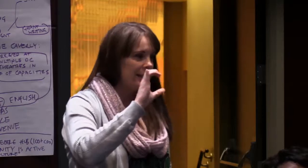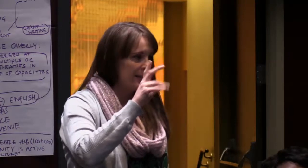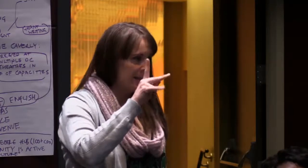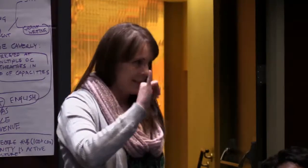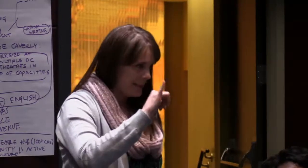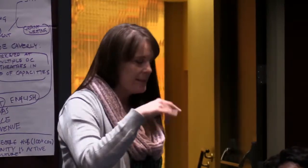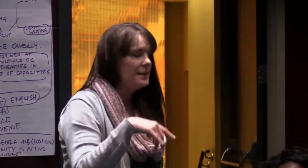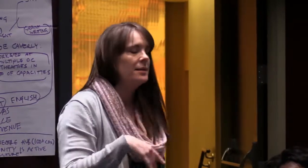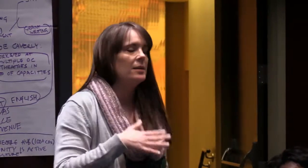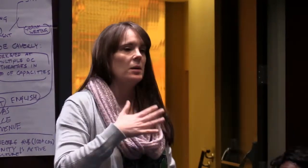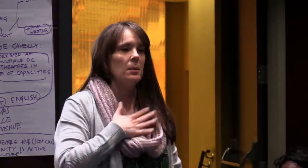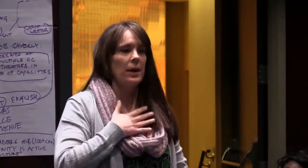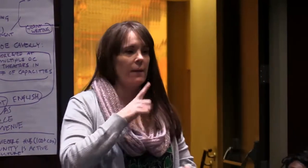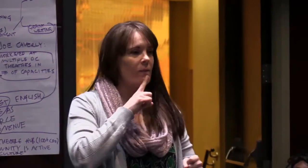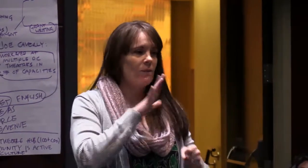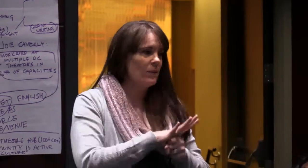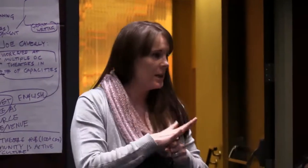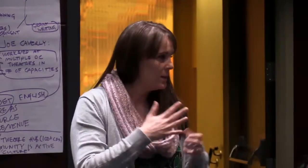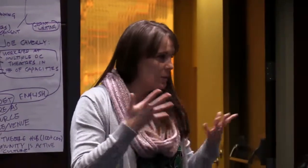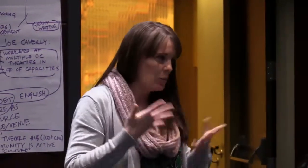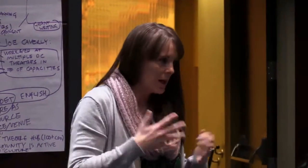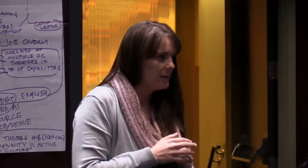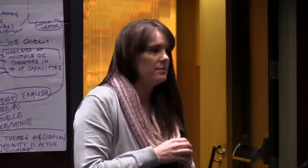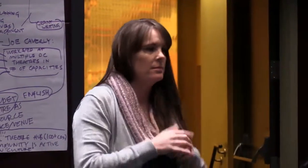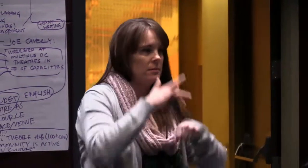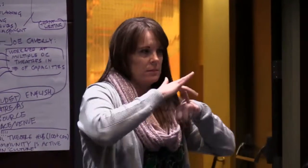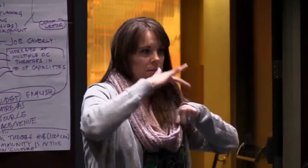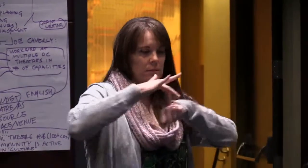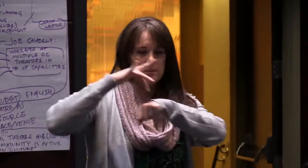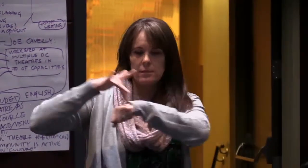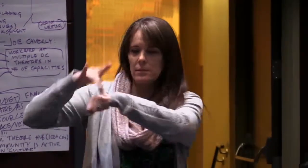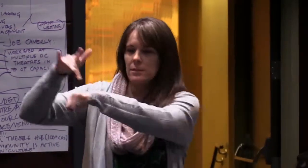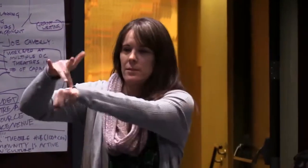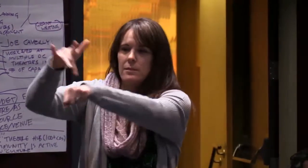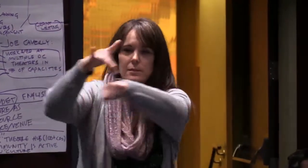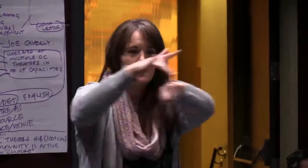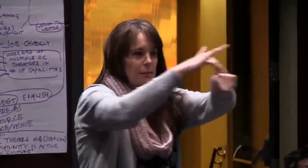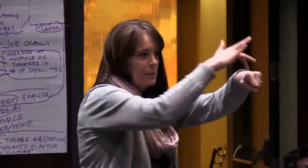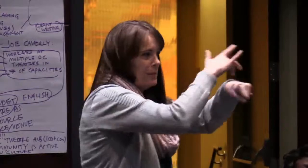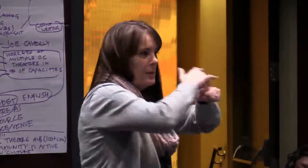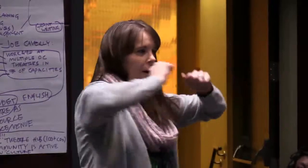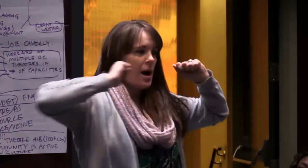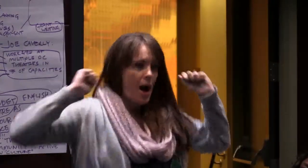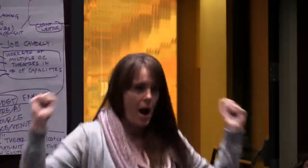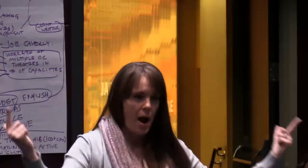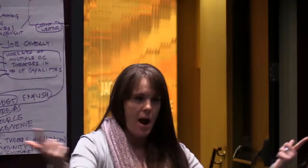Hi, I'm Nicky. My confirmation, commitment is to